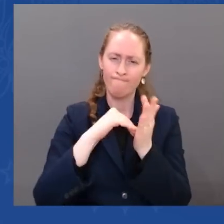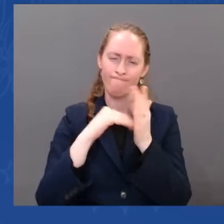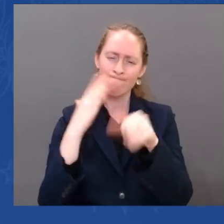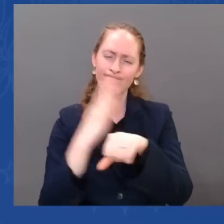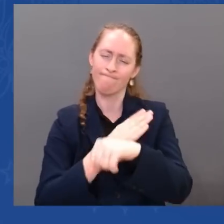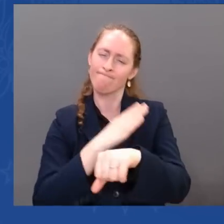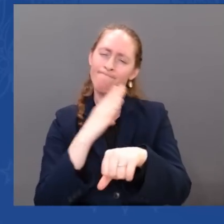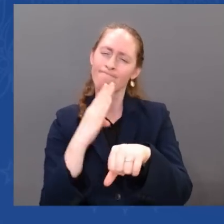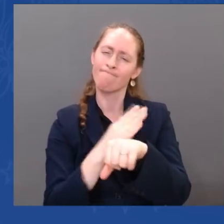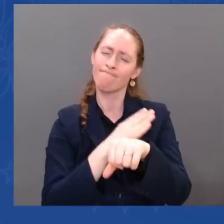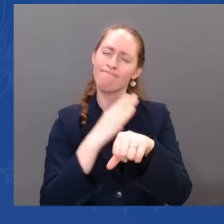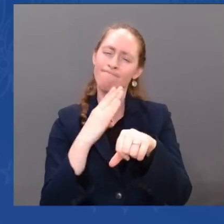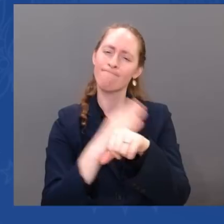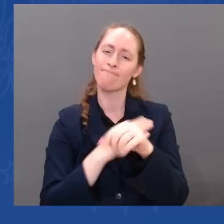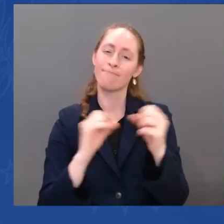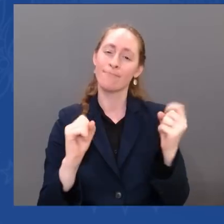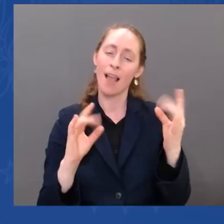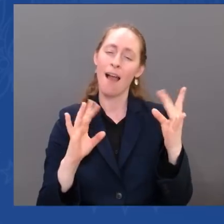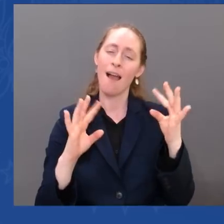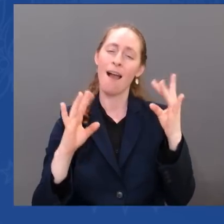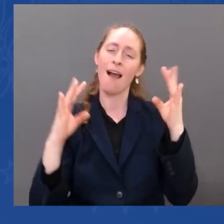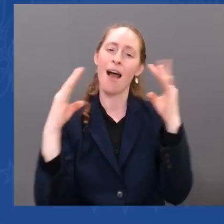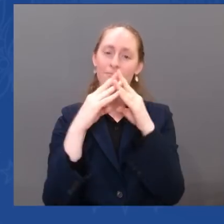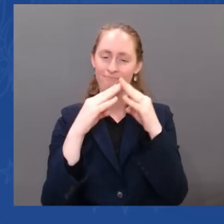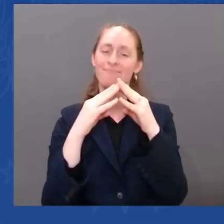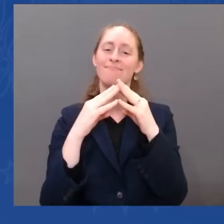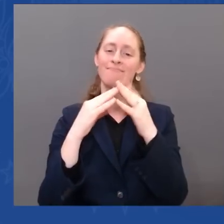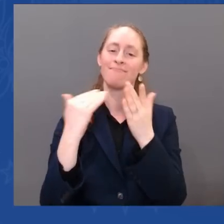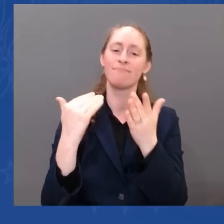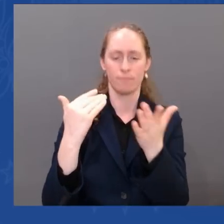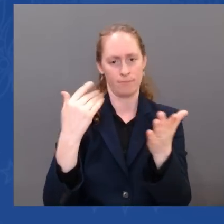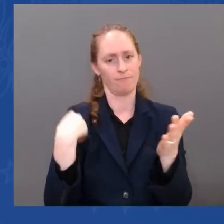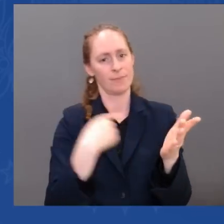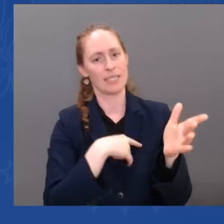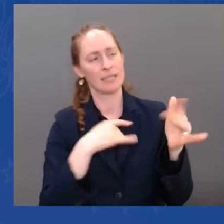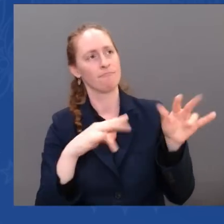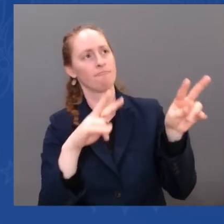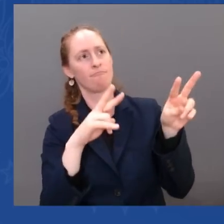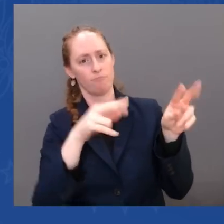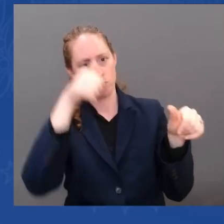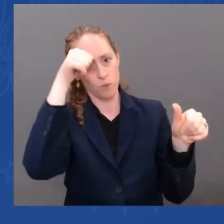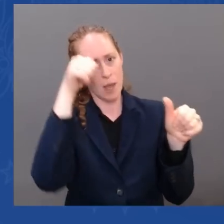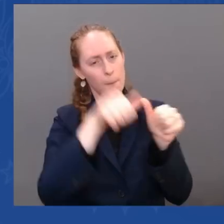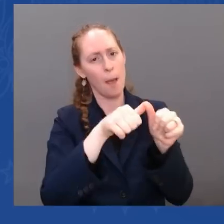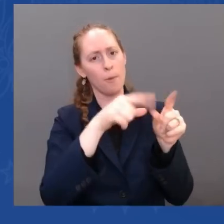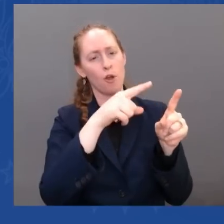we always have hope for the future. Always. And today, let us tap into that same spirit